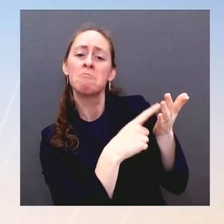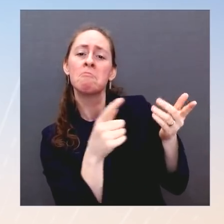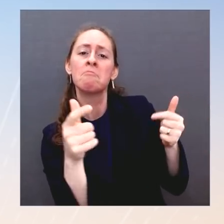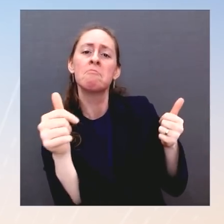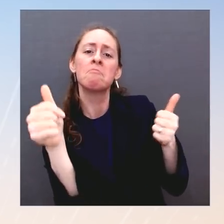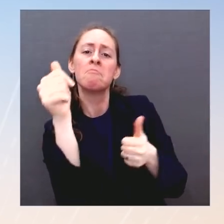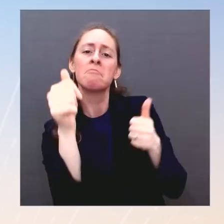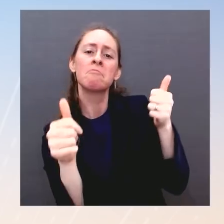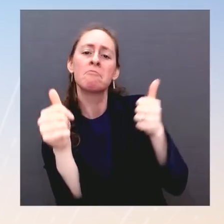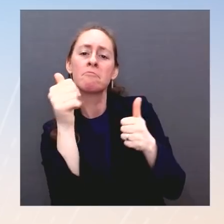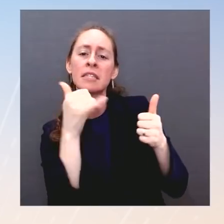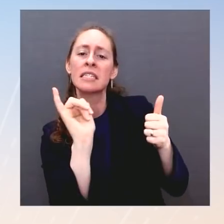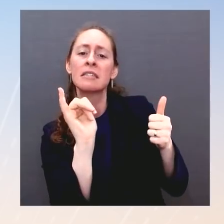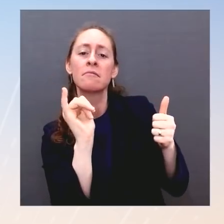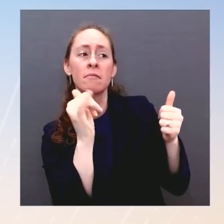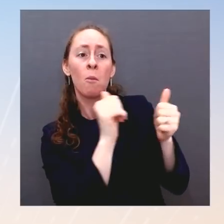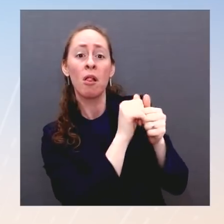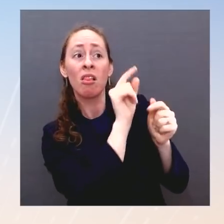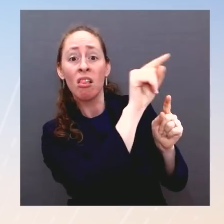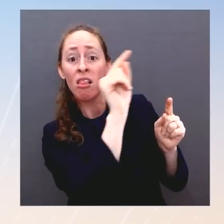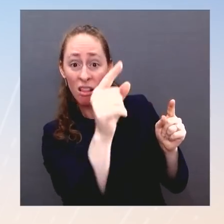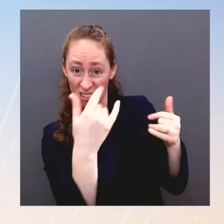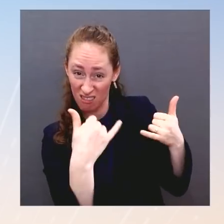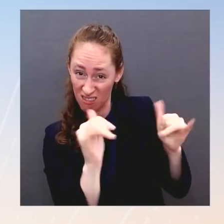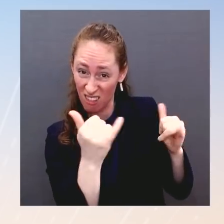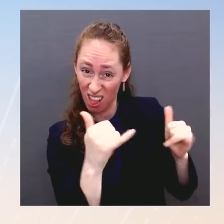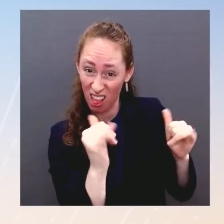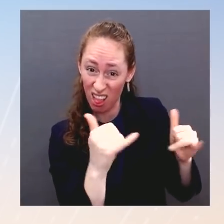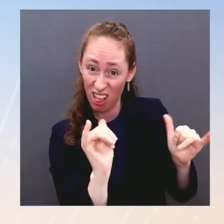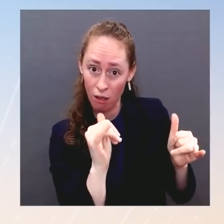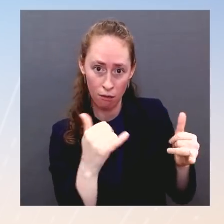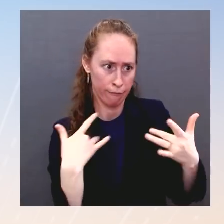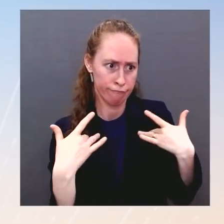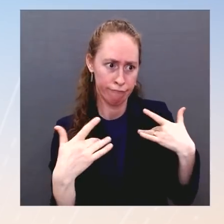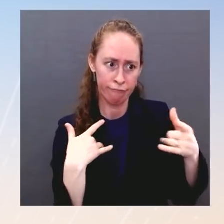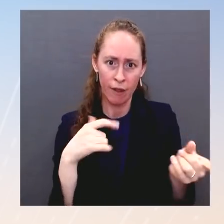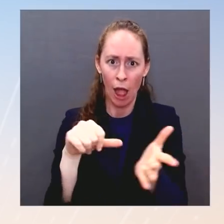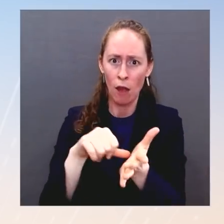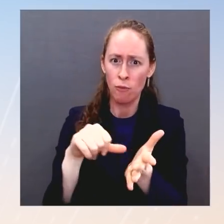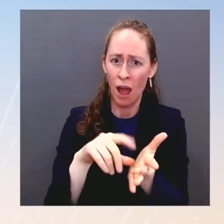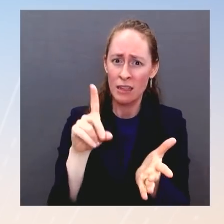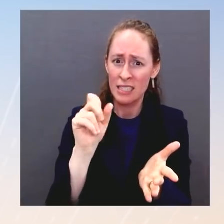Ms. Psaki: That's right, Peter, but I don't know why you sound so skeptical. What our job here in the United States